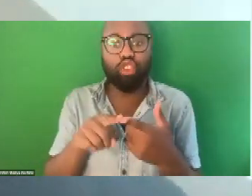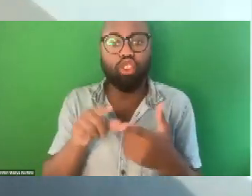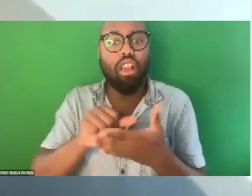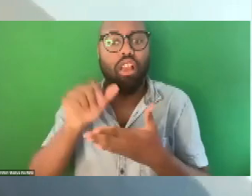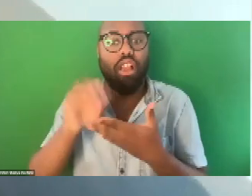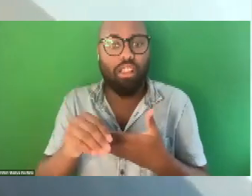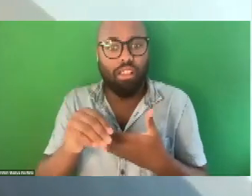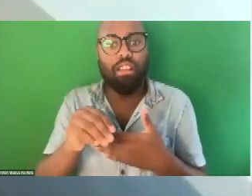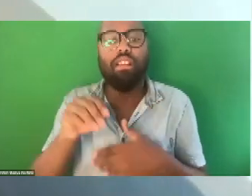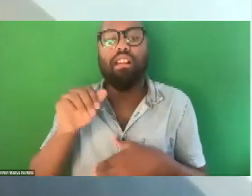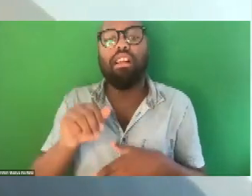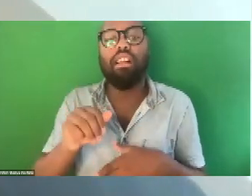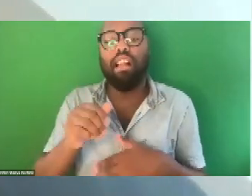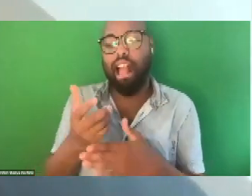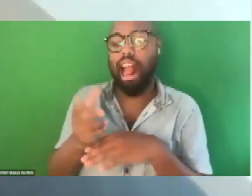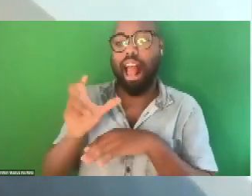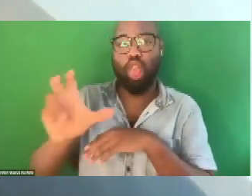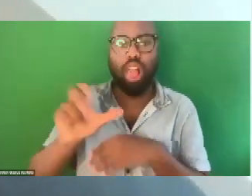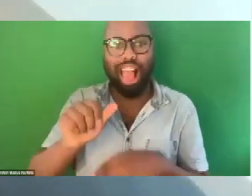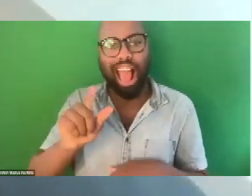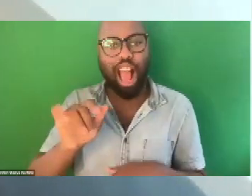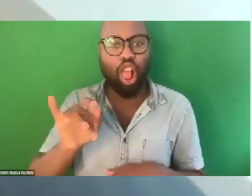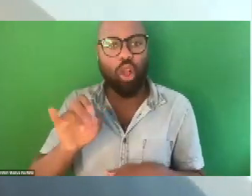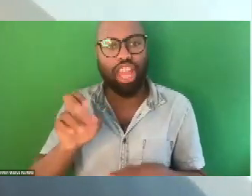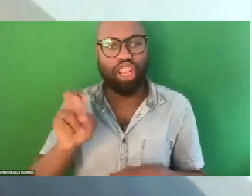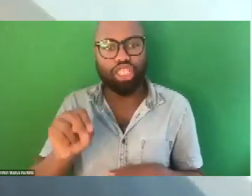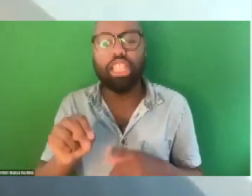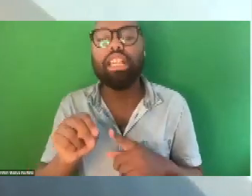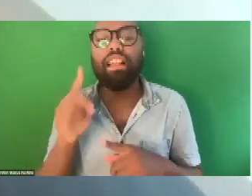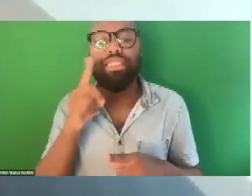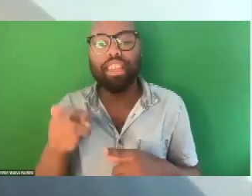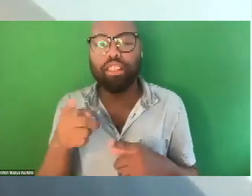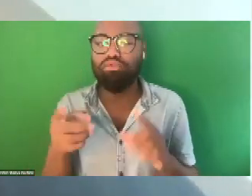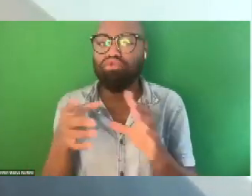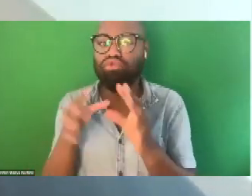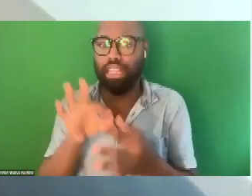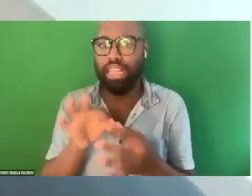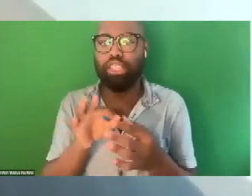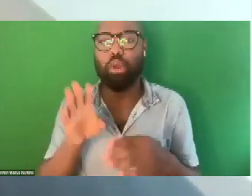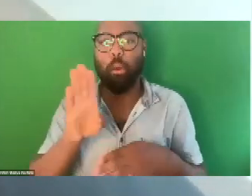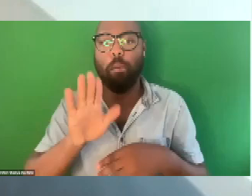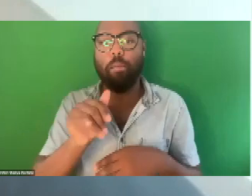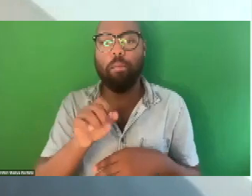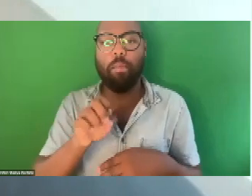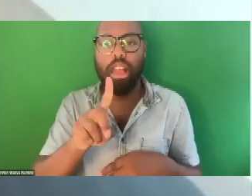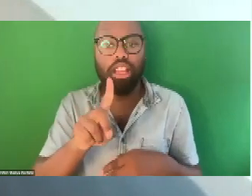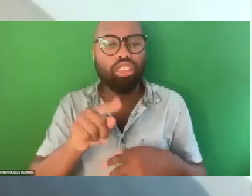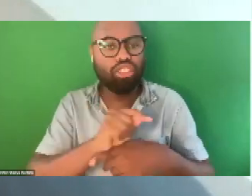I think the concerns with respect to bias, training data are absolutely, very valid.